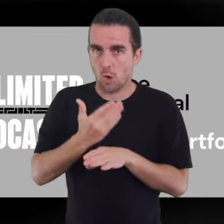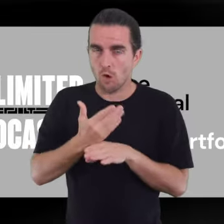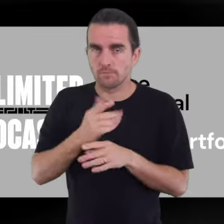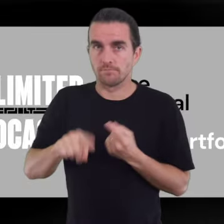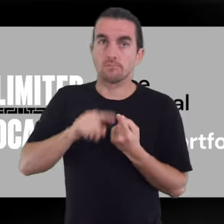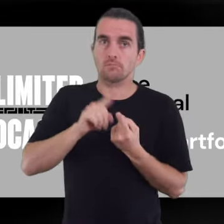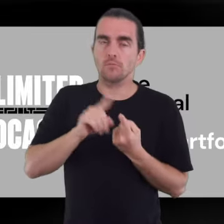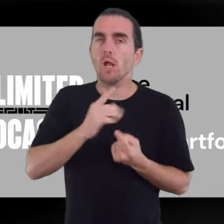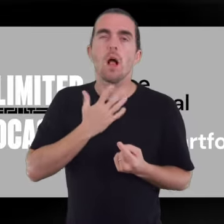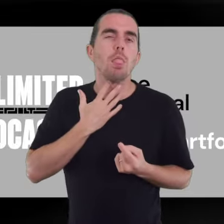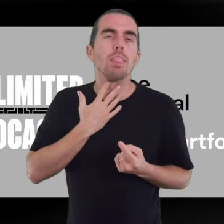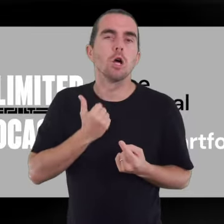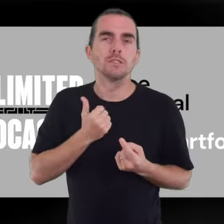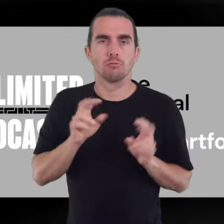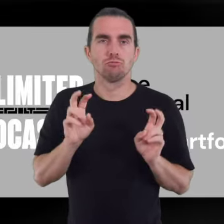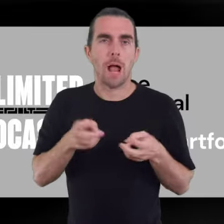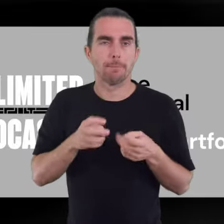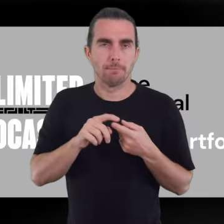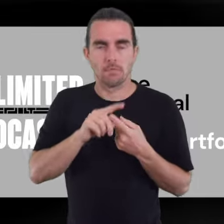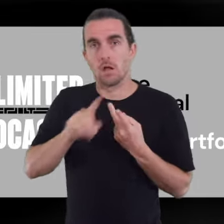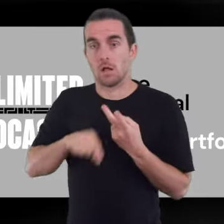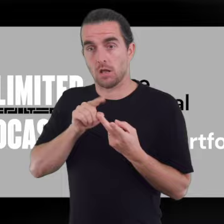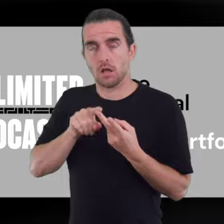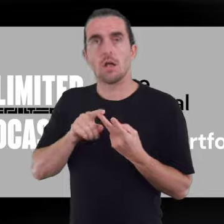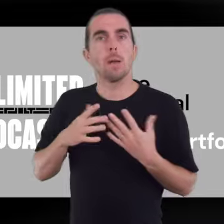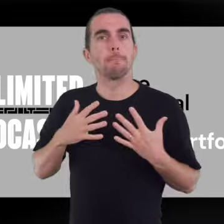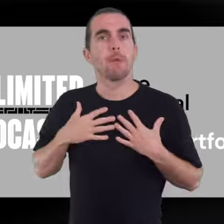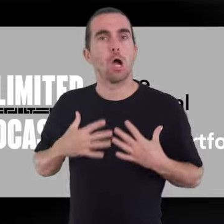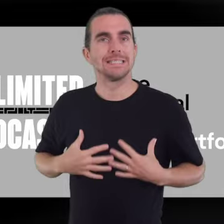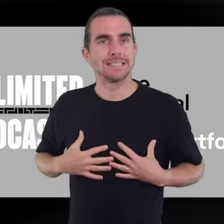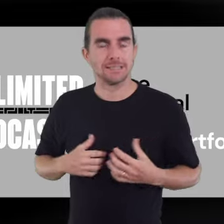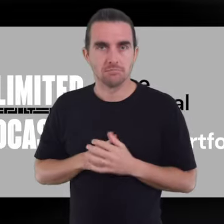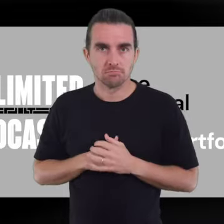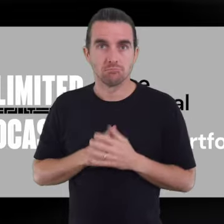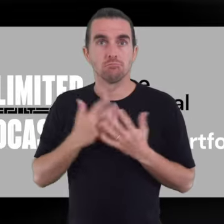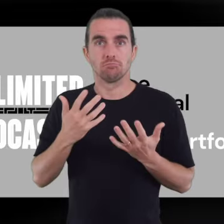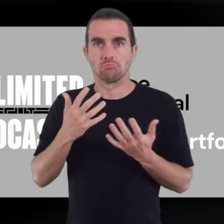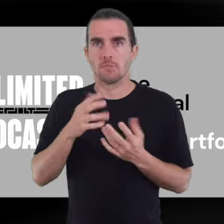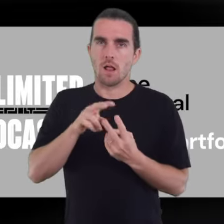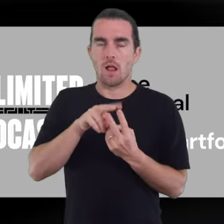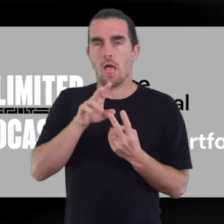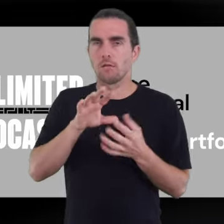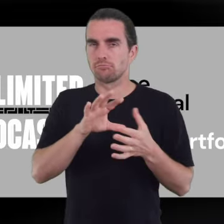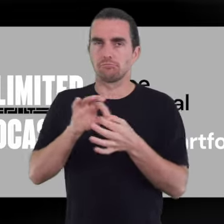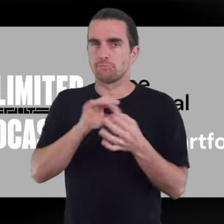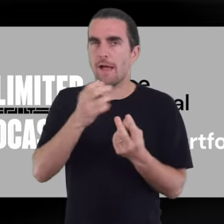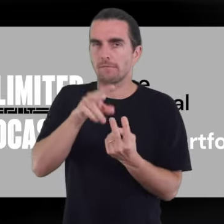One is "THIRST TRAP" and the other is "BODIES". I would say, well, they're kind of like sister projects,